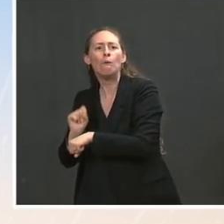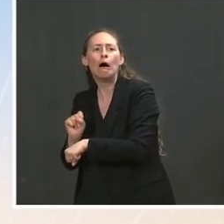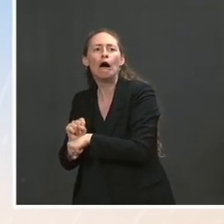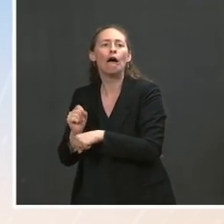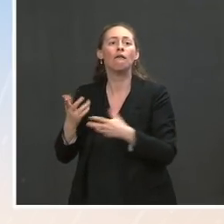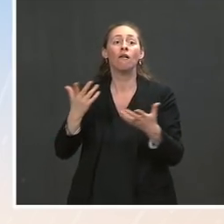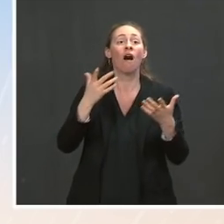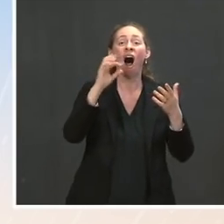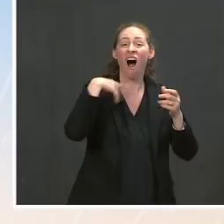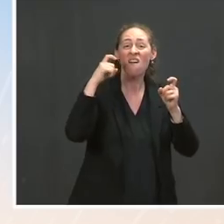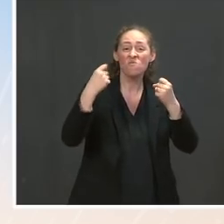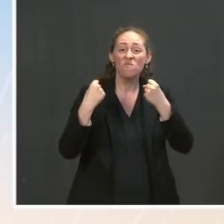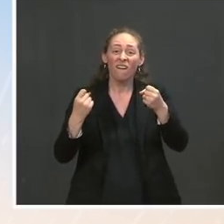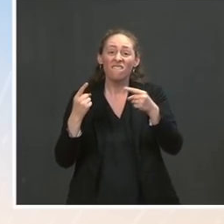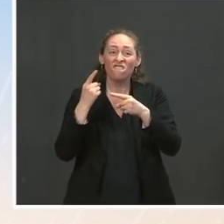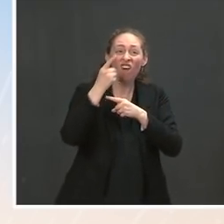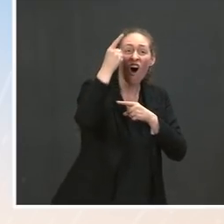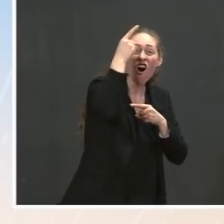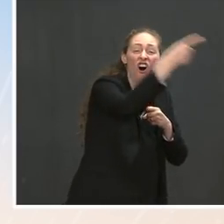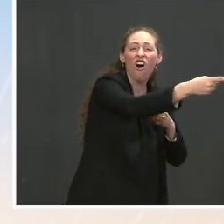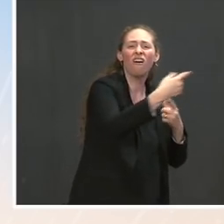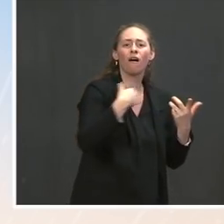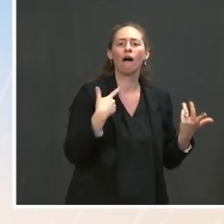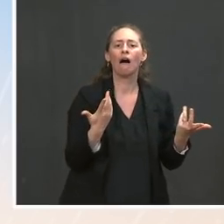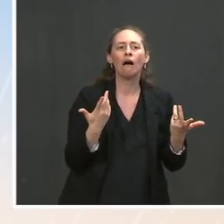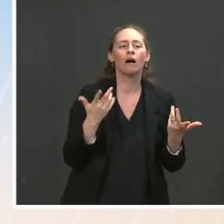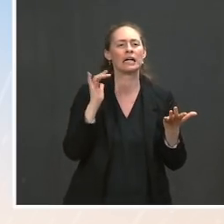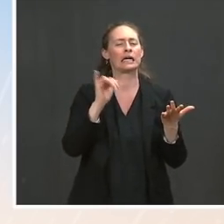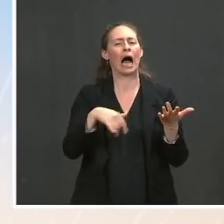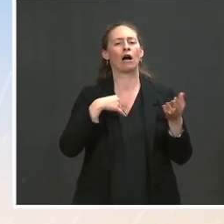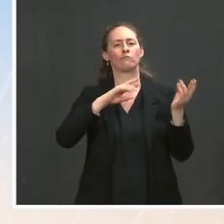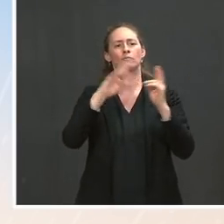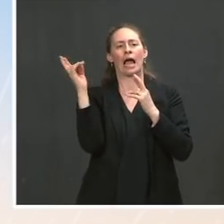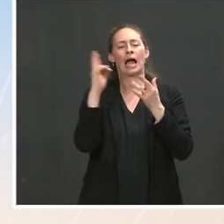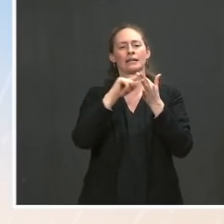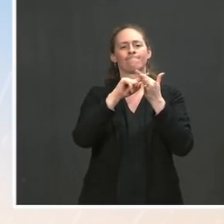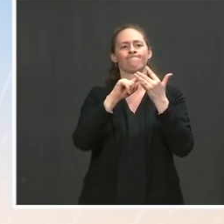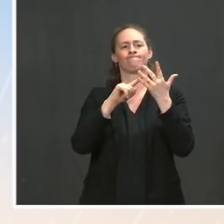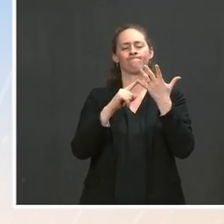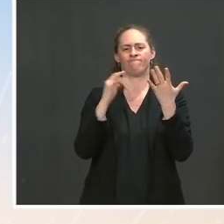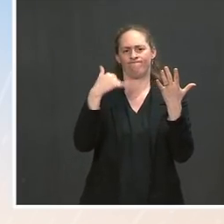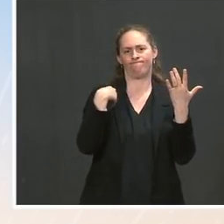Our big investment right now is in access, that means increasing investments in mobile units,